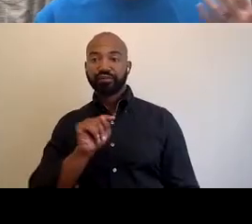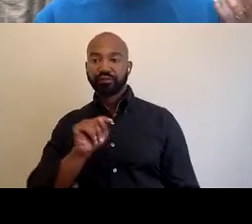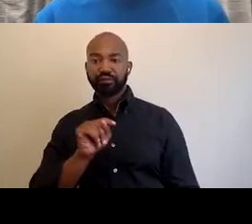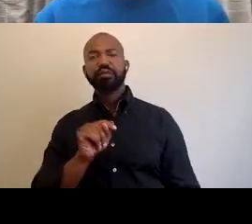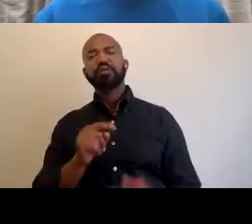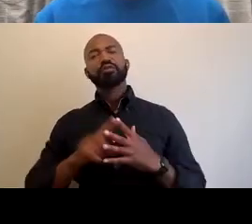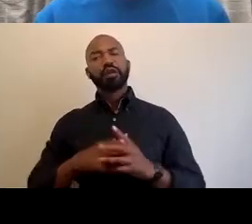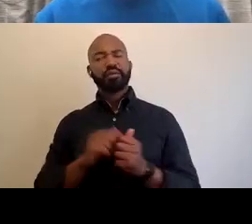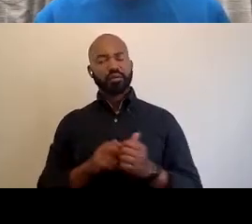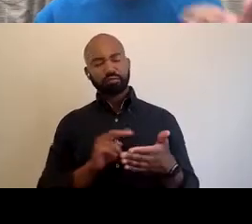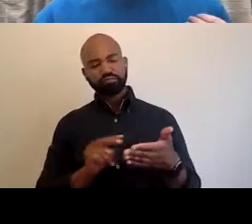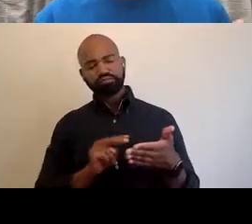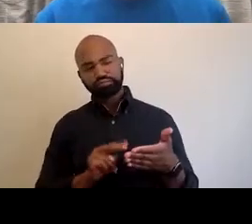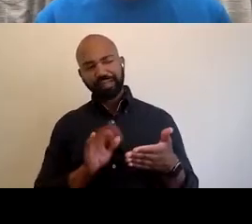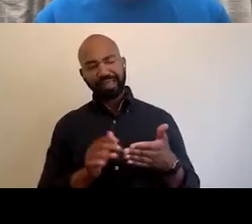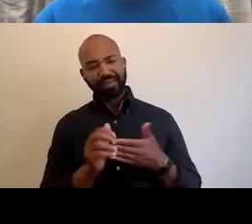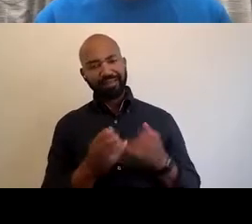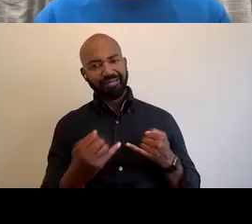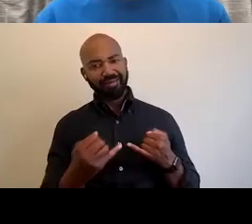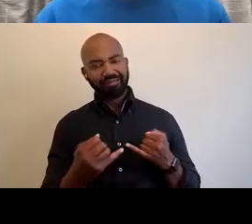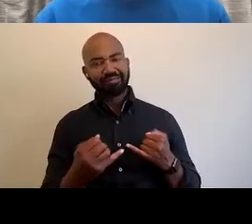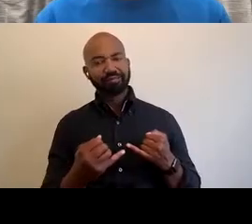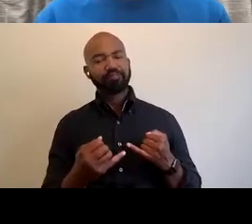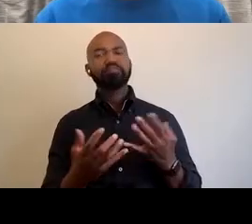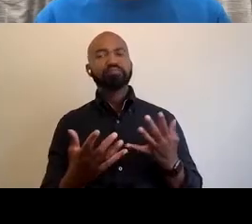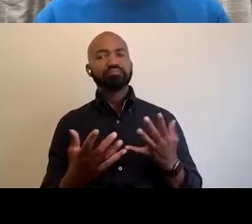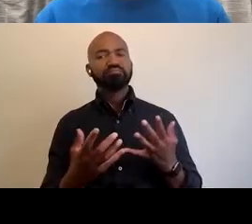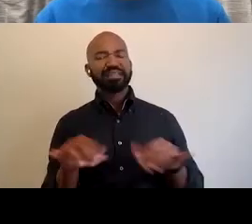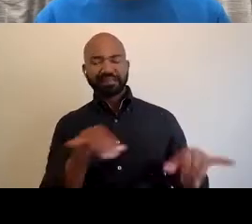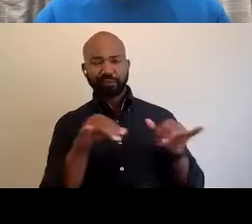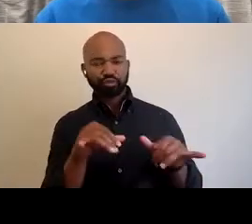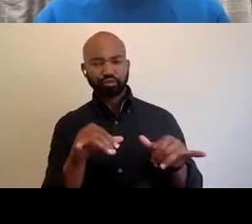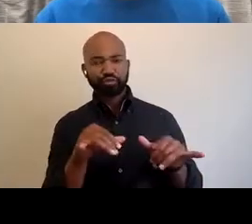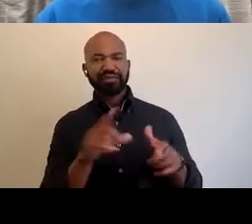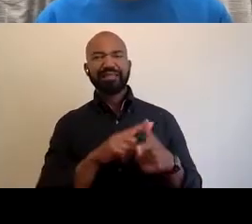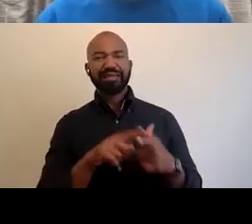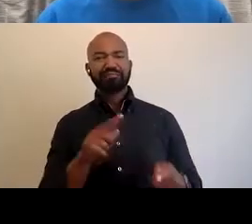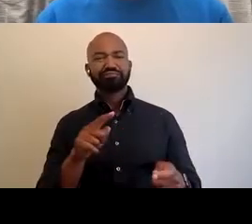and updating them, and that was last year. So I'm assuming that everything has been put on hold because of the COVID 19 pandemic.